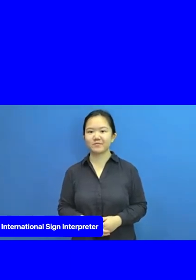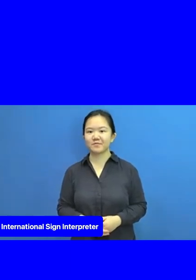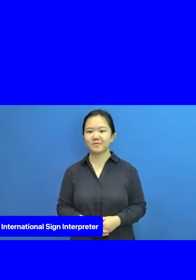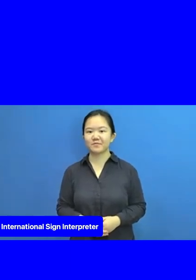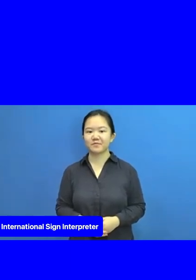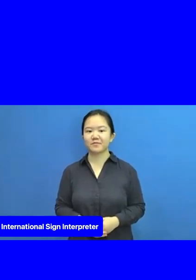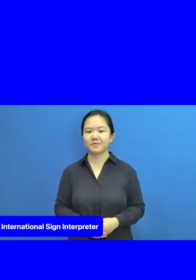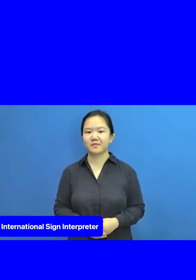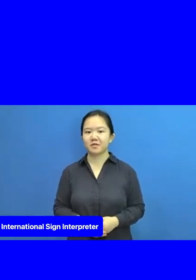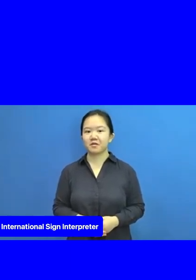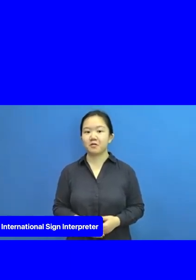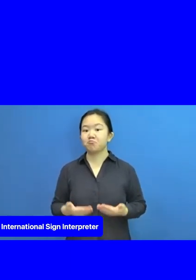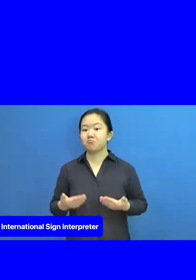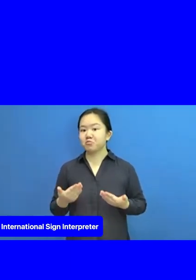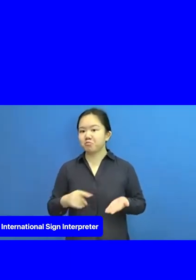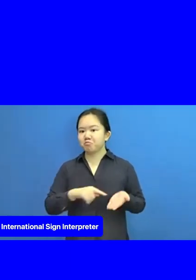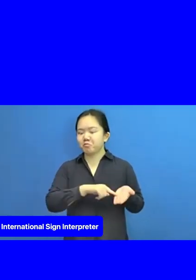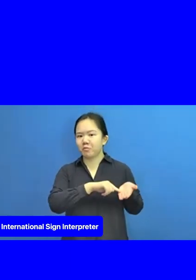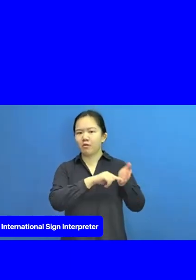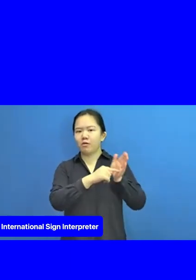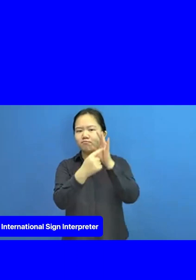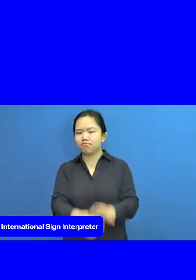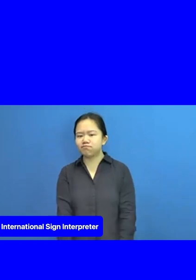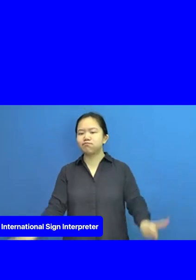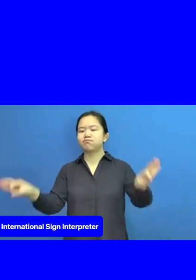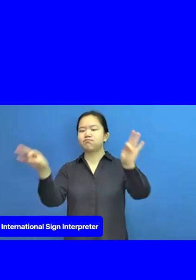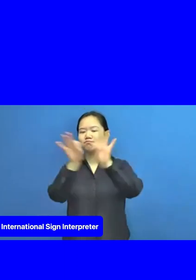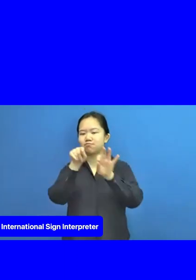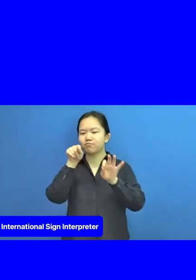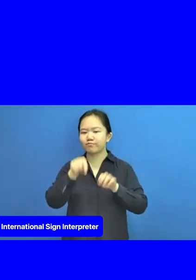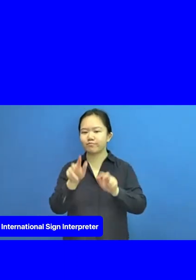of this one hour webinar, which is what you've all